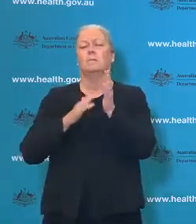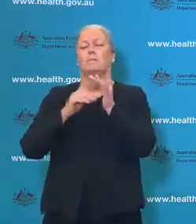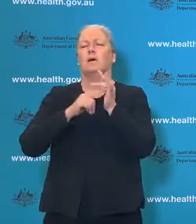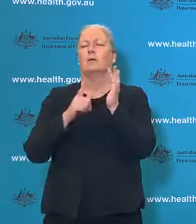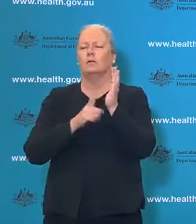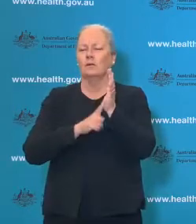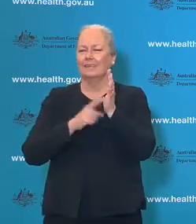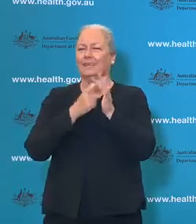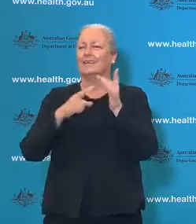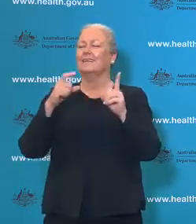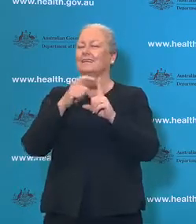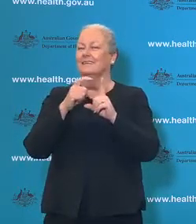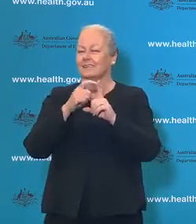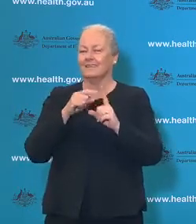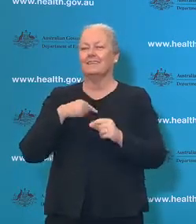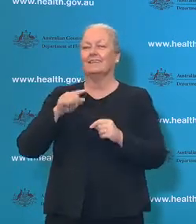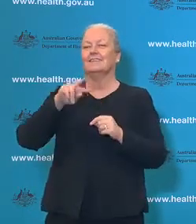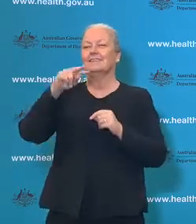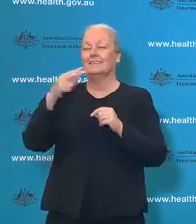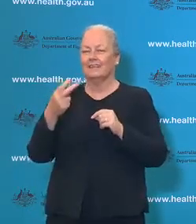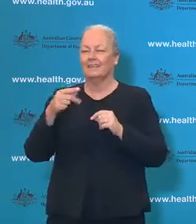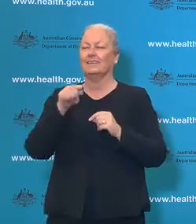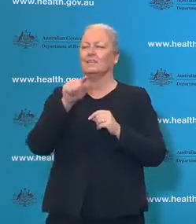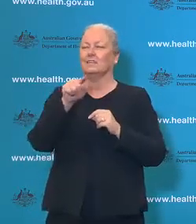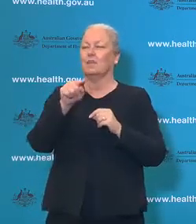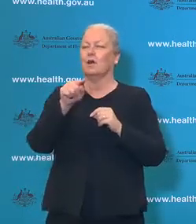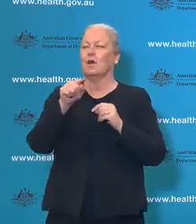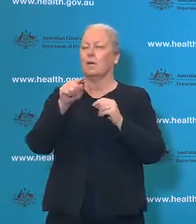Medical Officer, here at the Department of Health in Canberra. Here is the